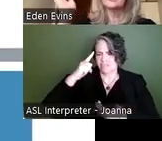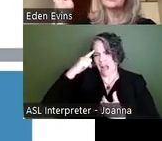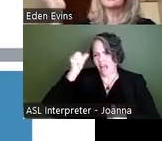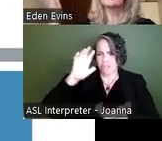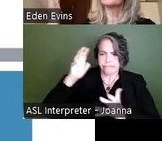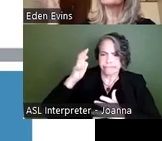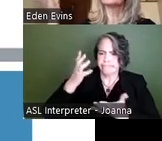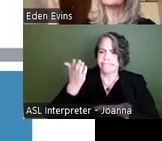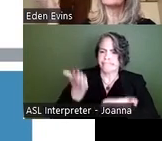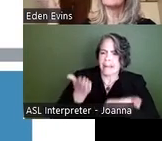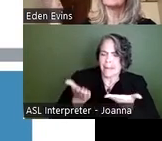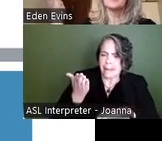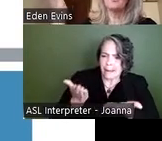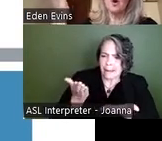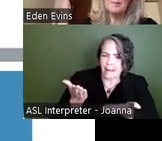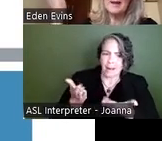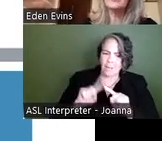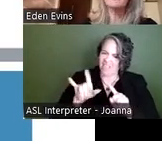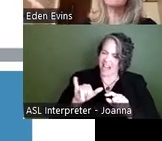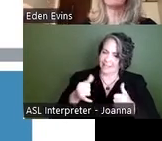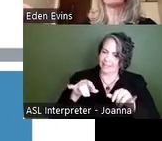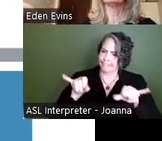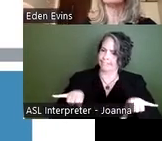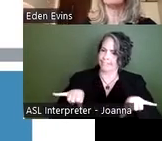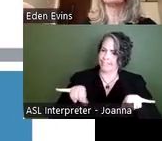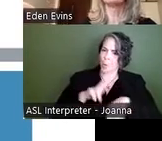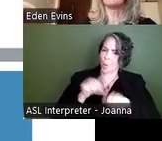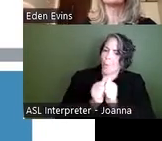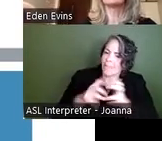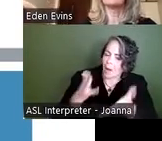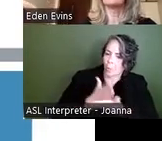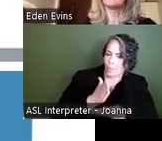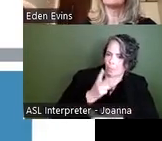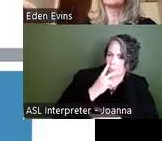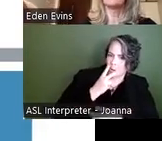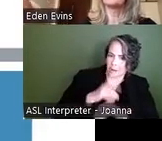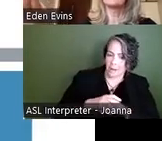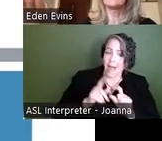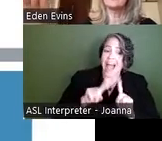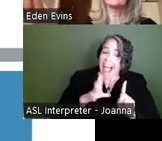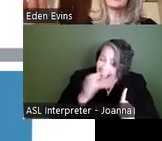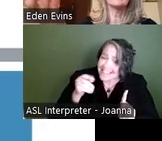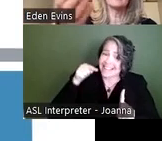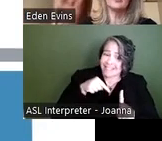just click through. You'll see they work better for efficacy, right? So in the non-psychiatric,